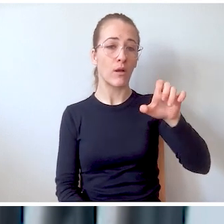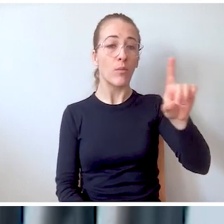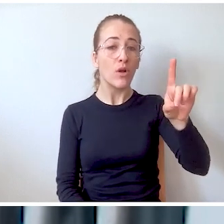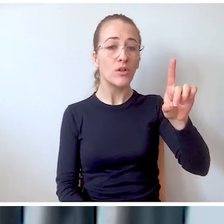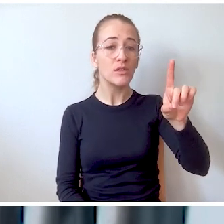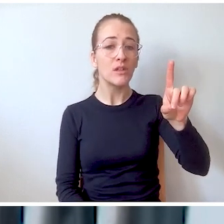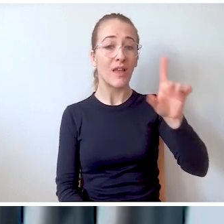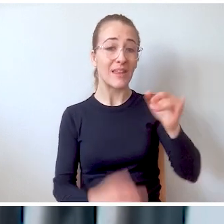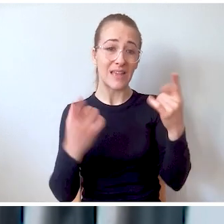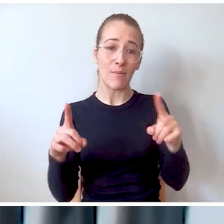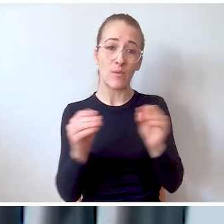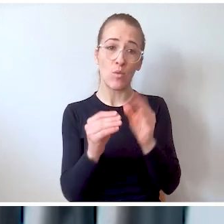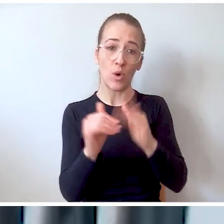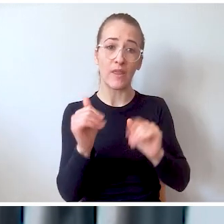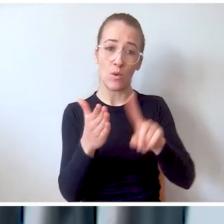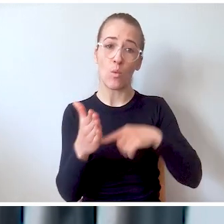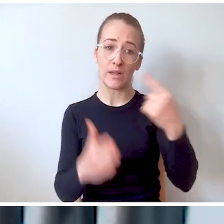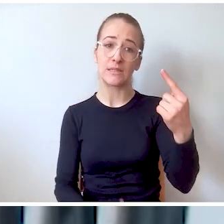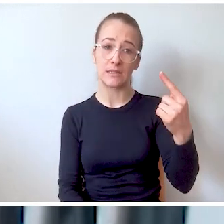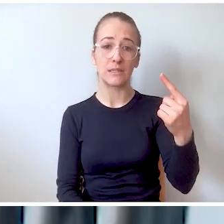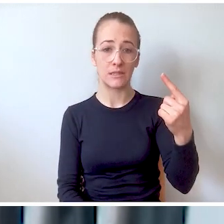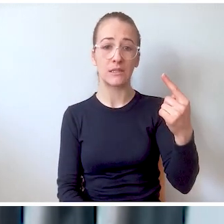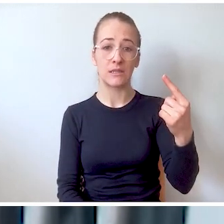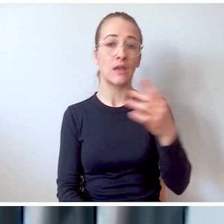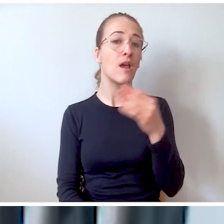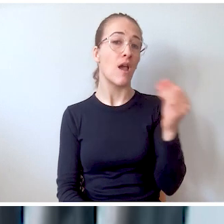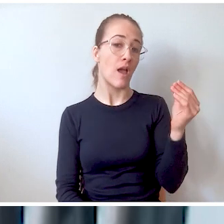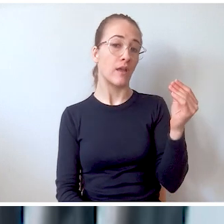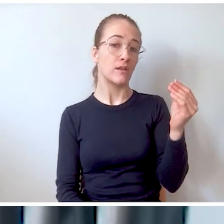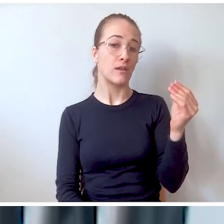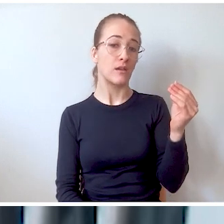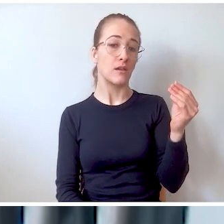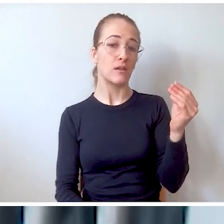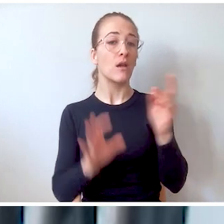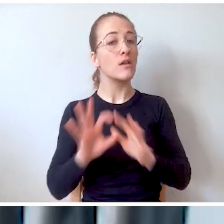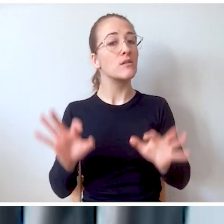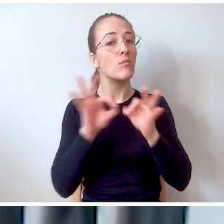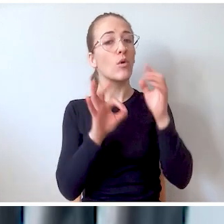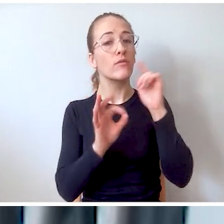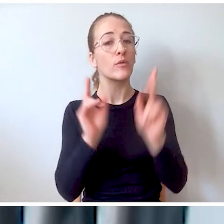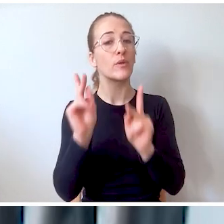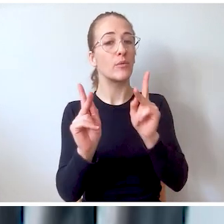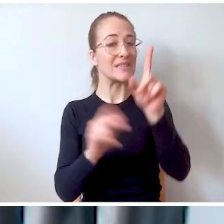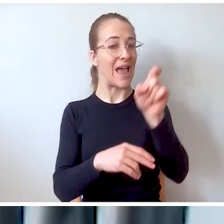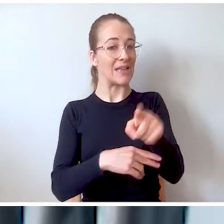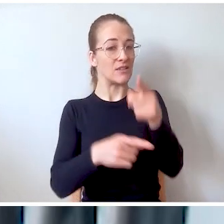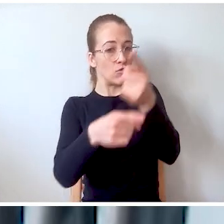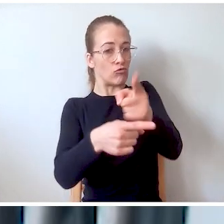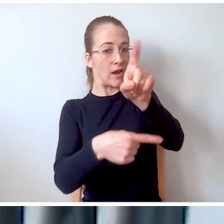and that has happened on more than one occasion. And it's important for people to ask the right questions